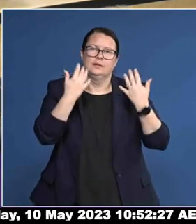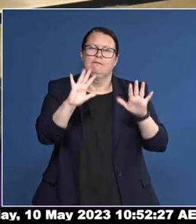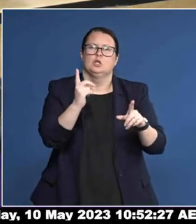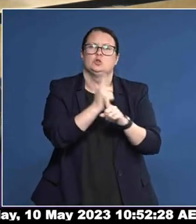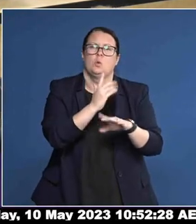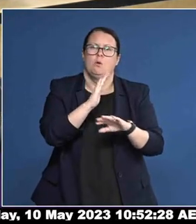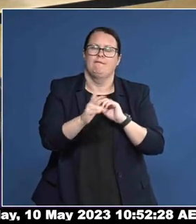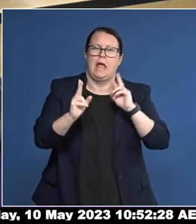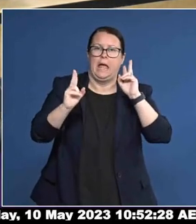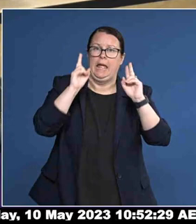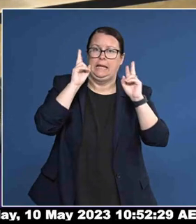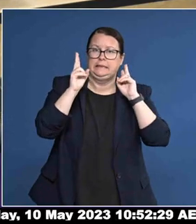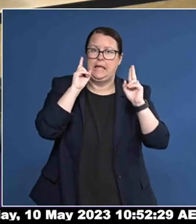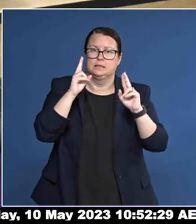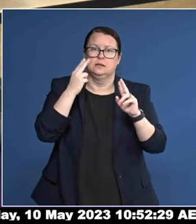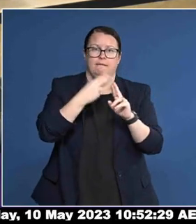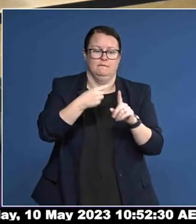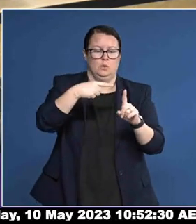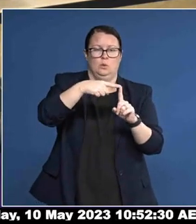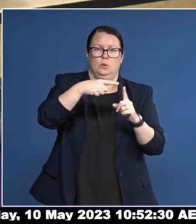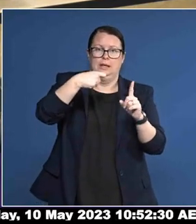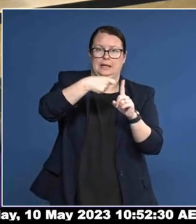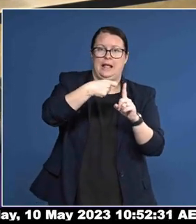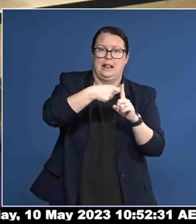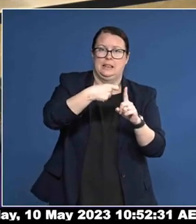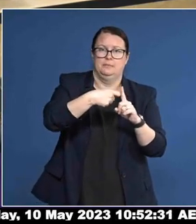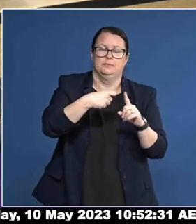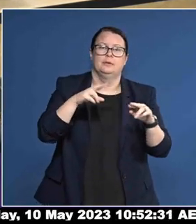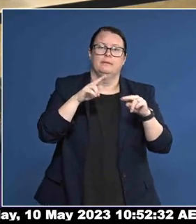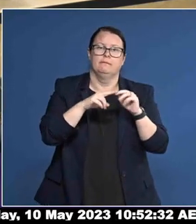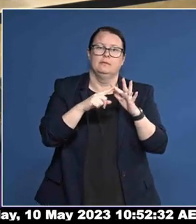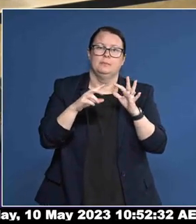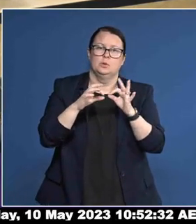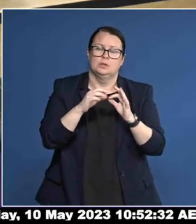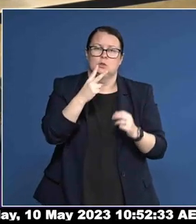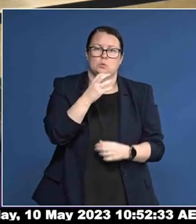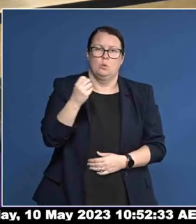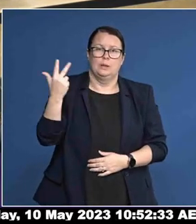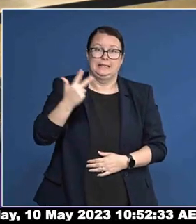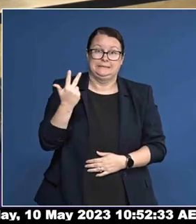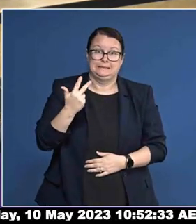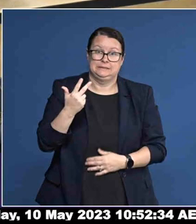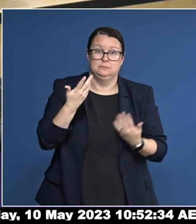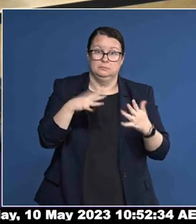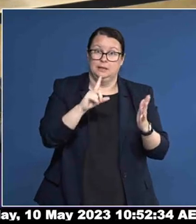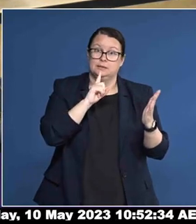arranged for Kaleb in February 2018. Do you recall that?